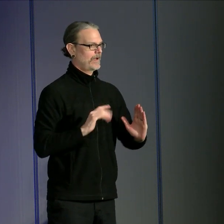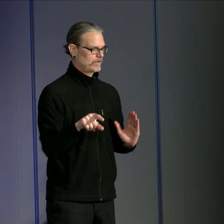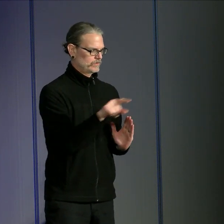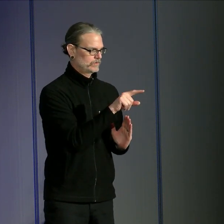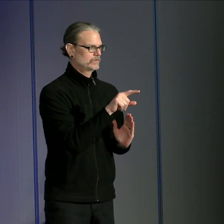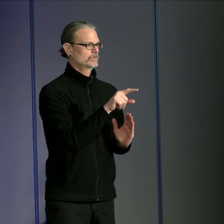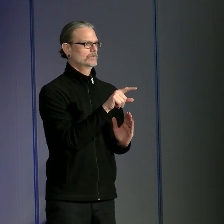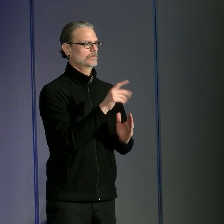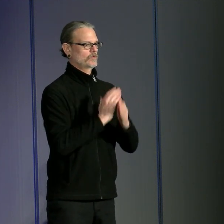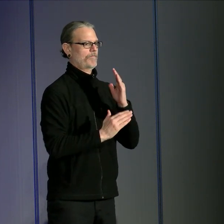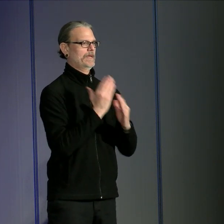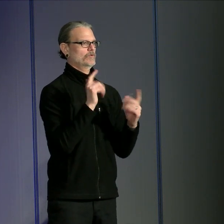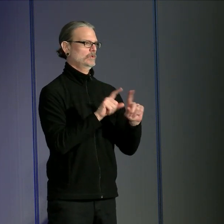that manual testing.